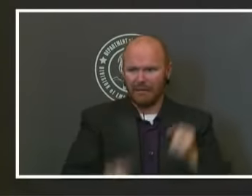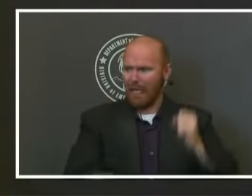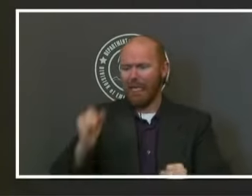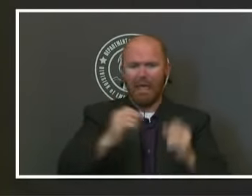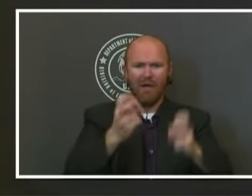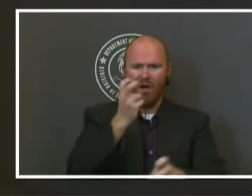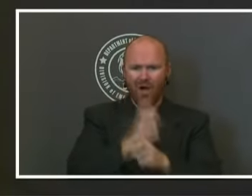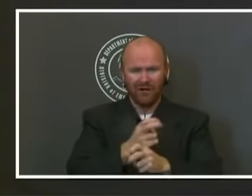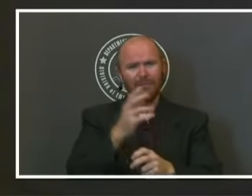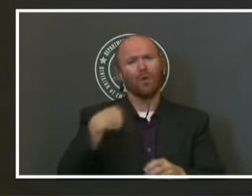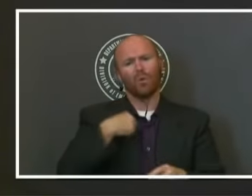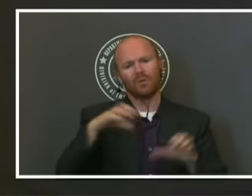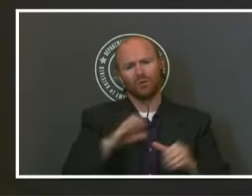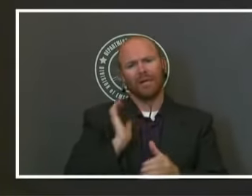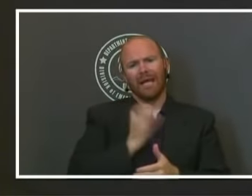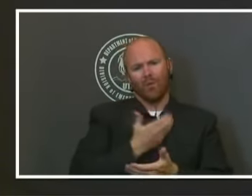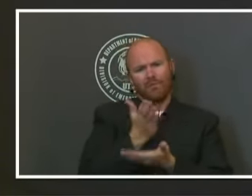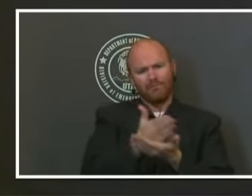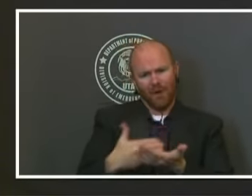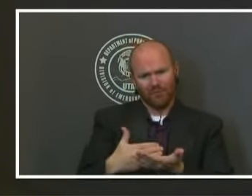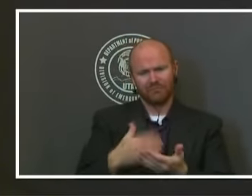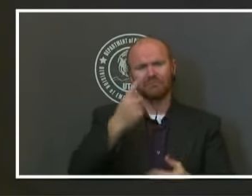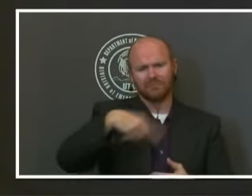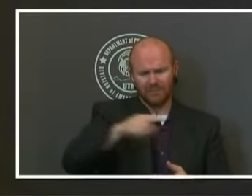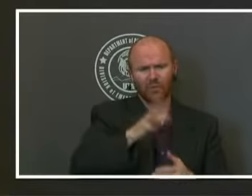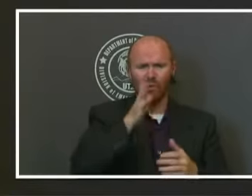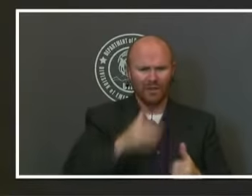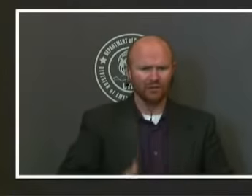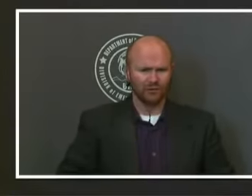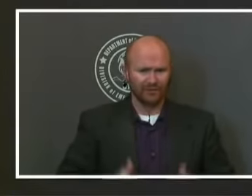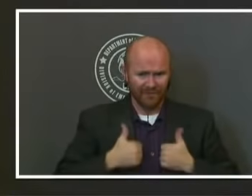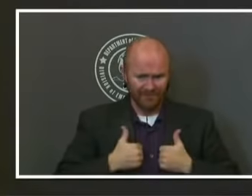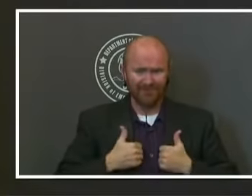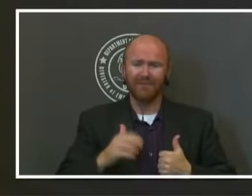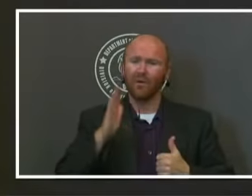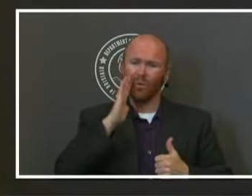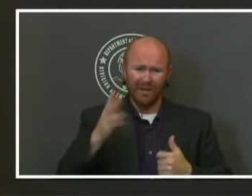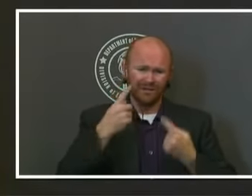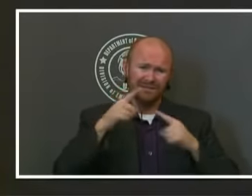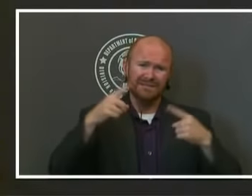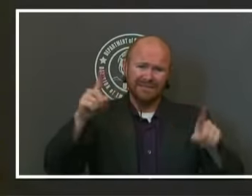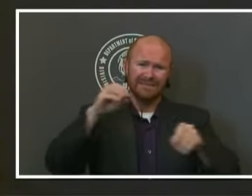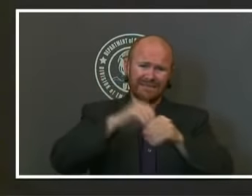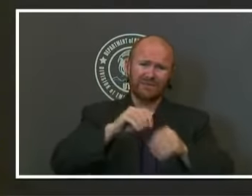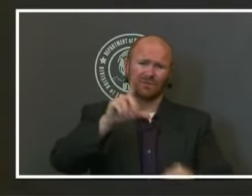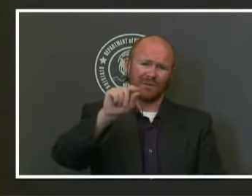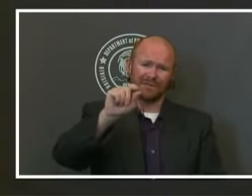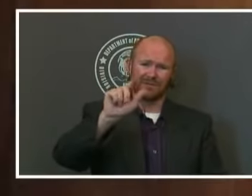confident we will survive this and not only survive but thrive